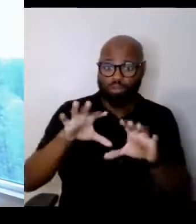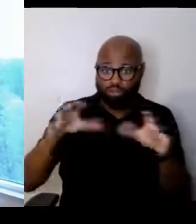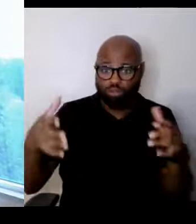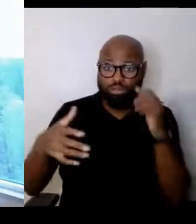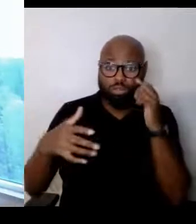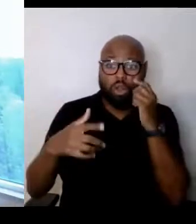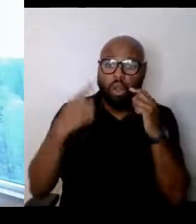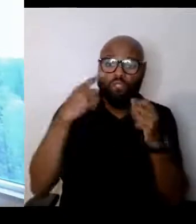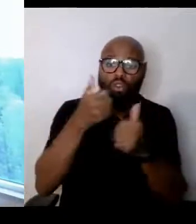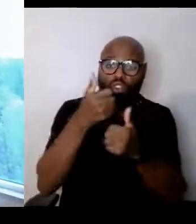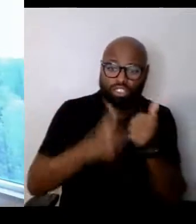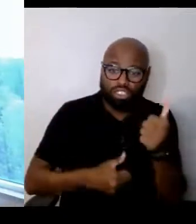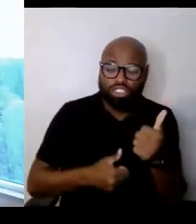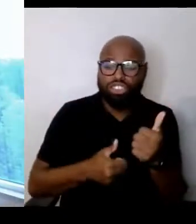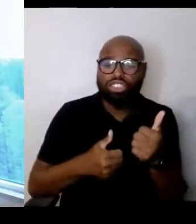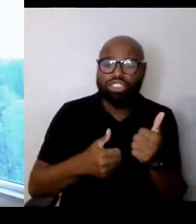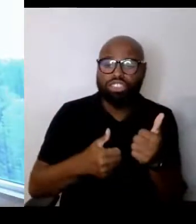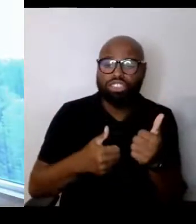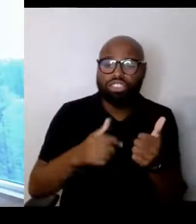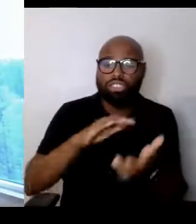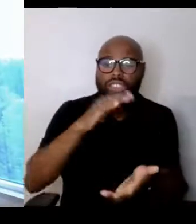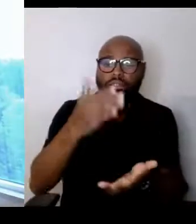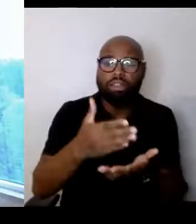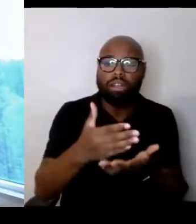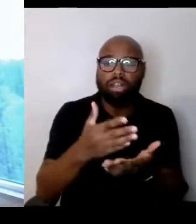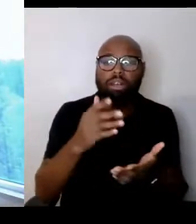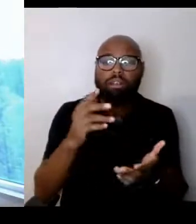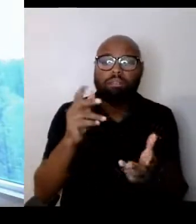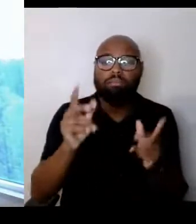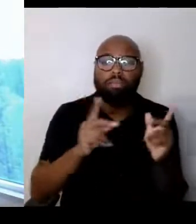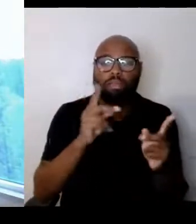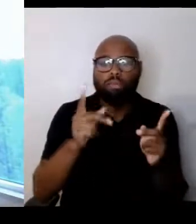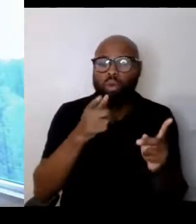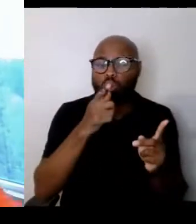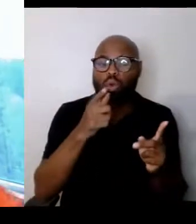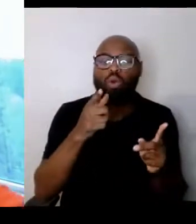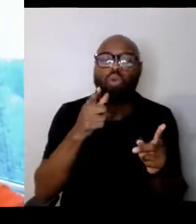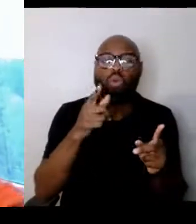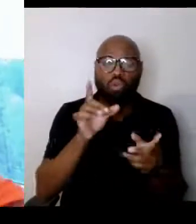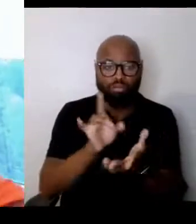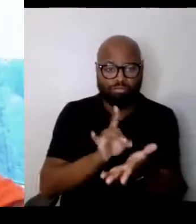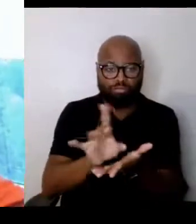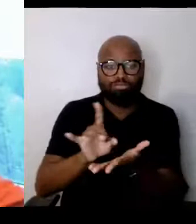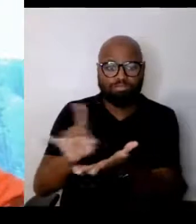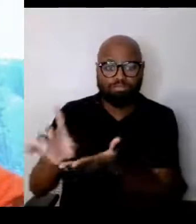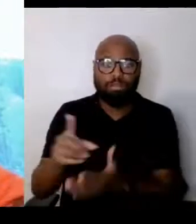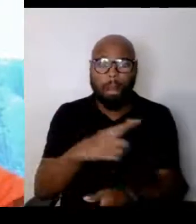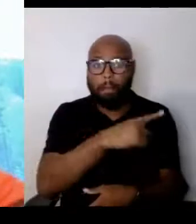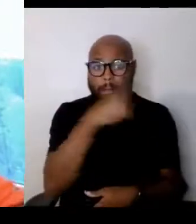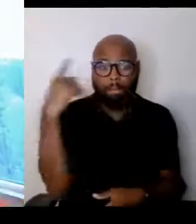that the folks who are in removal proceedings, black immigrants are targeted